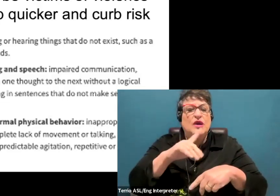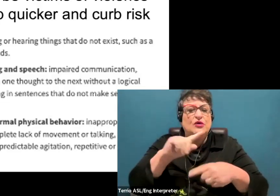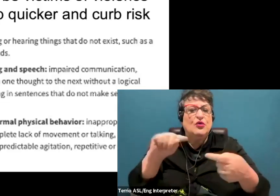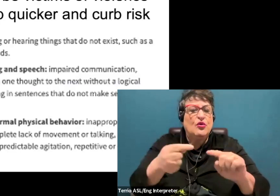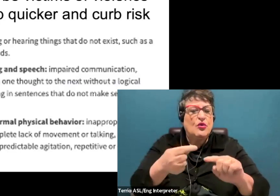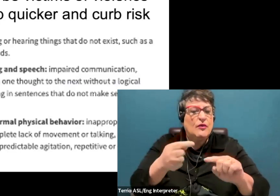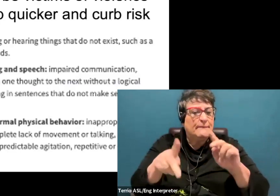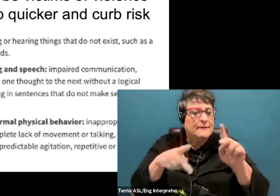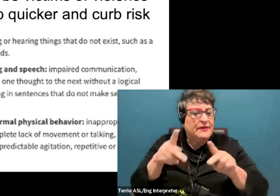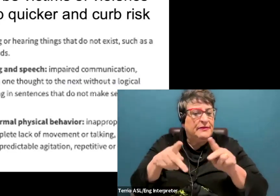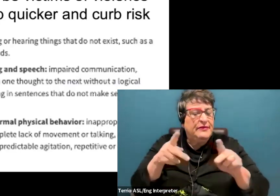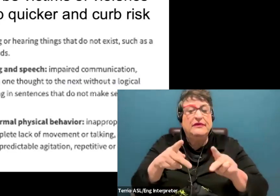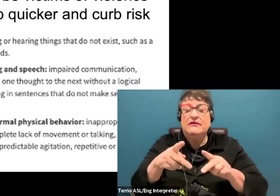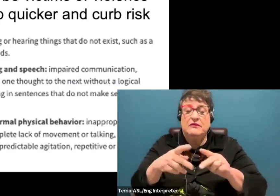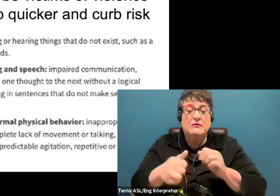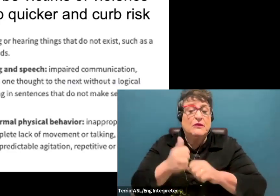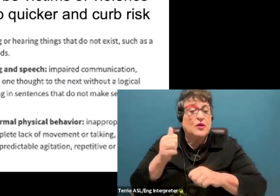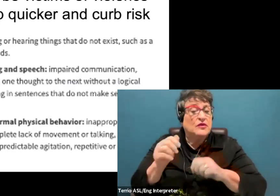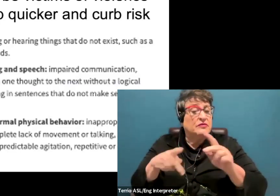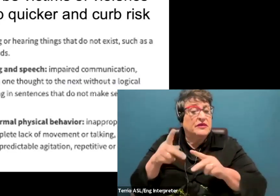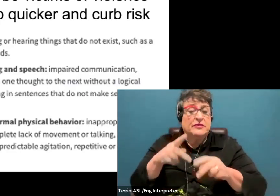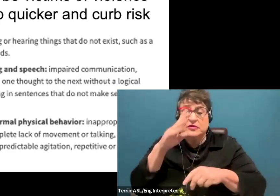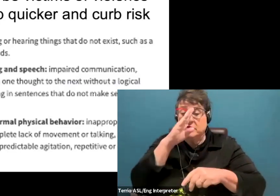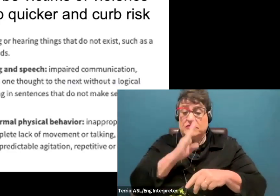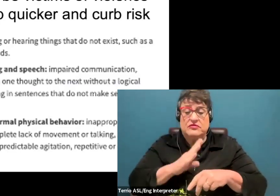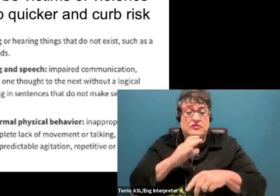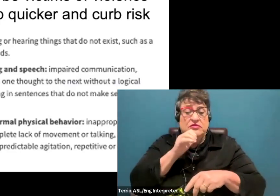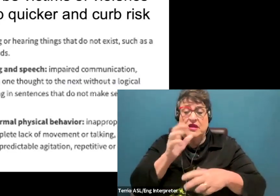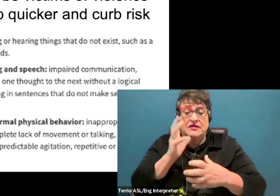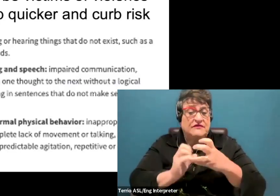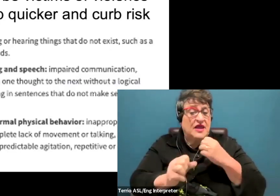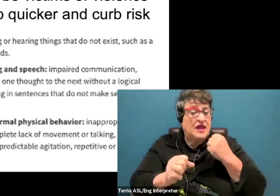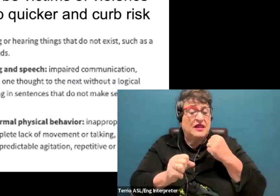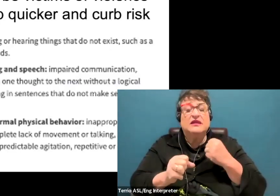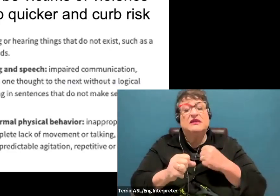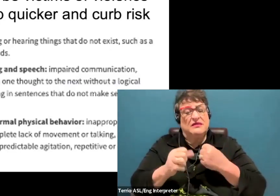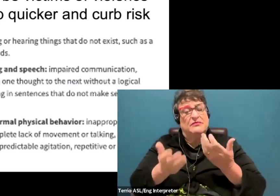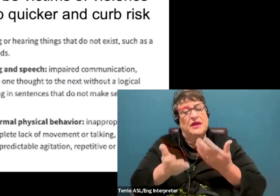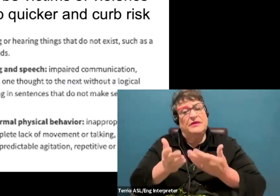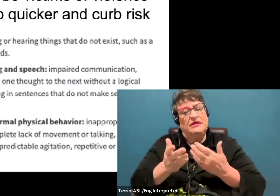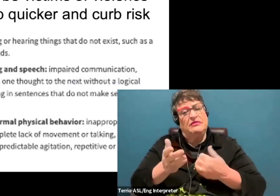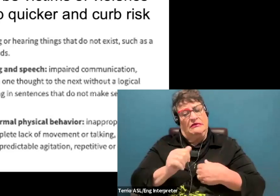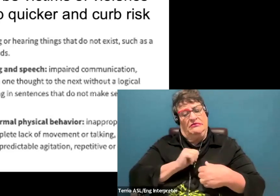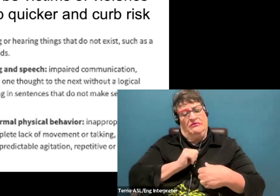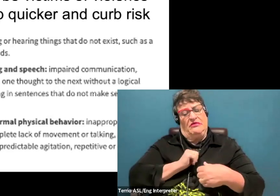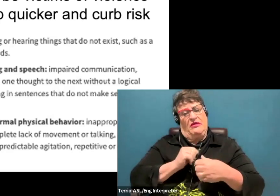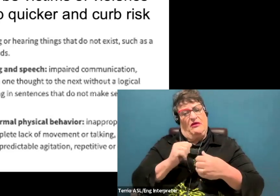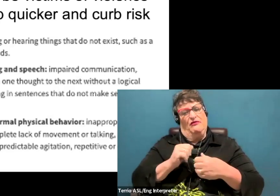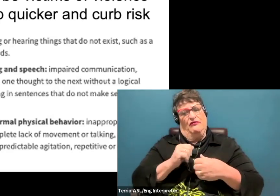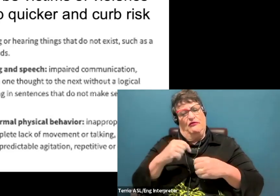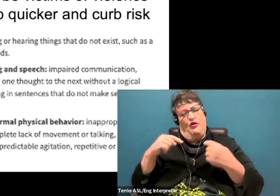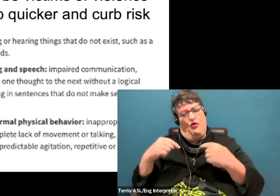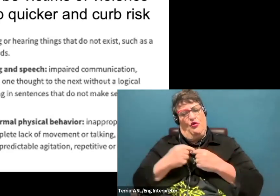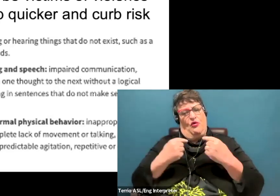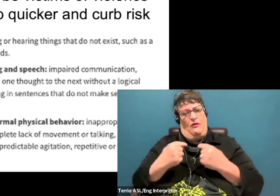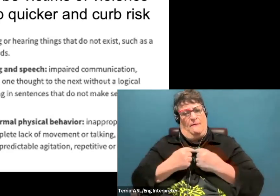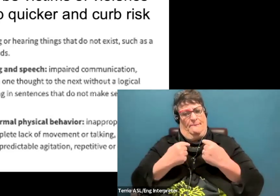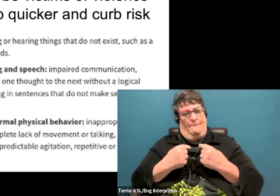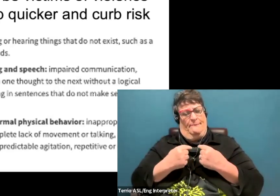most people with schizophrenia are not violent. They're more likely to have self harm ideation when they're when they're experiencing an episode, and they're more likely to